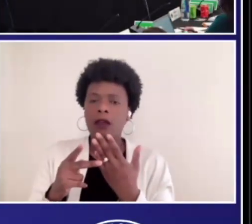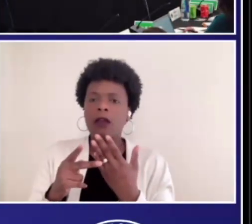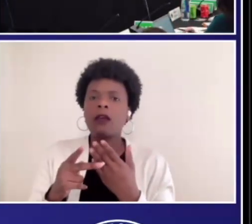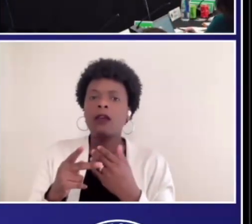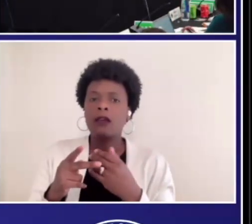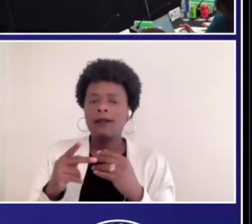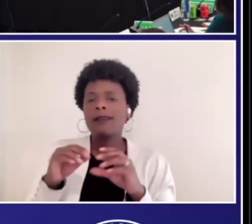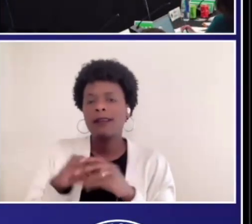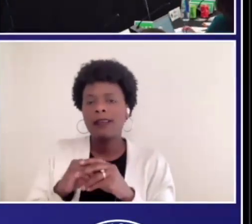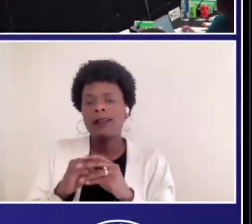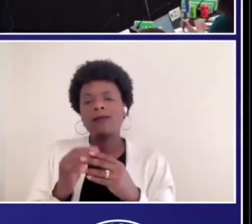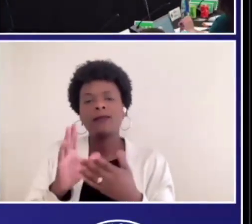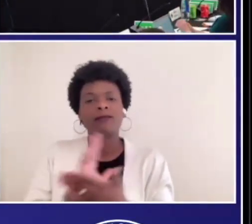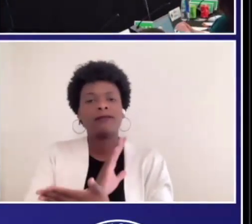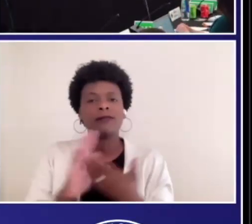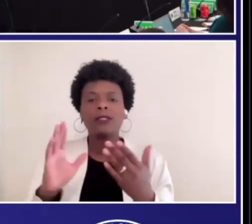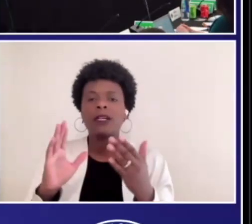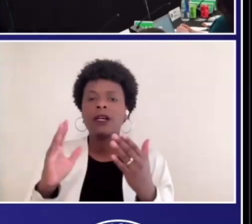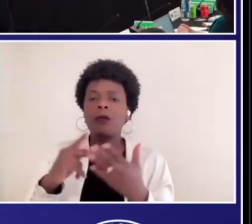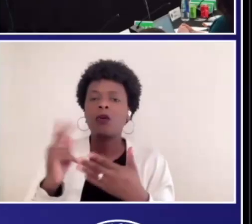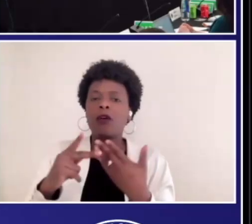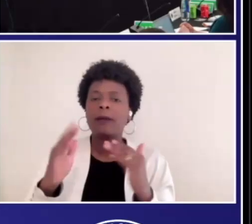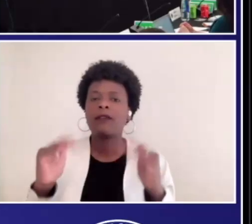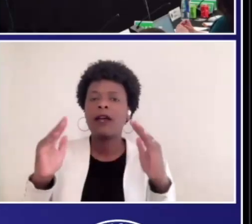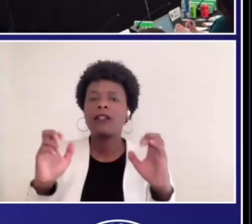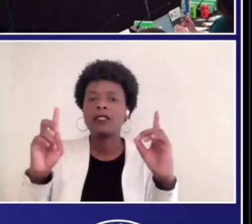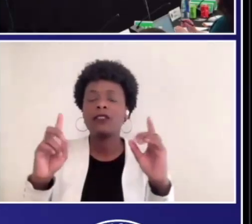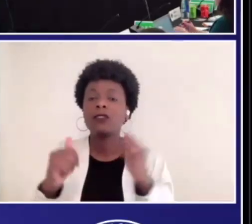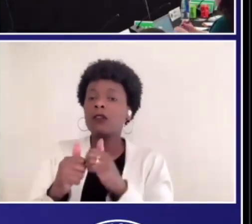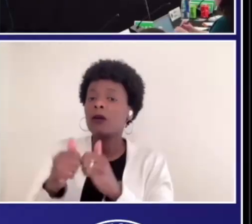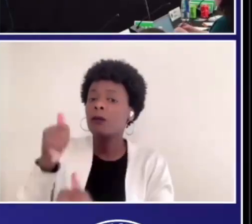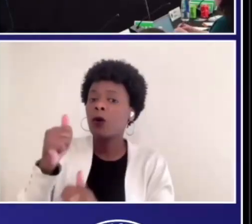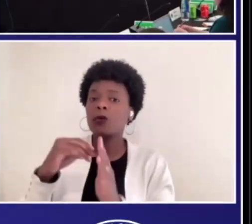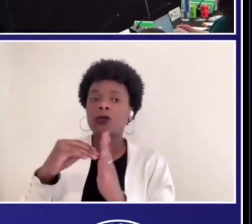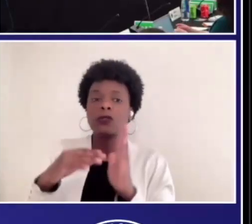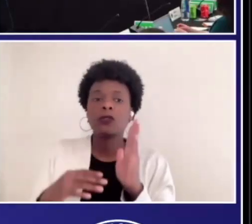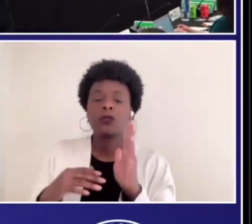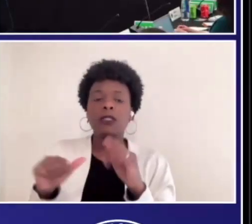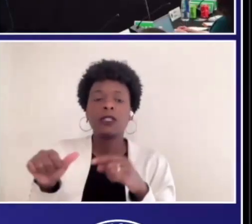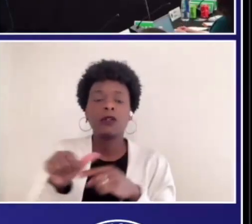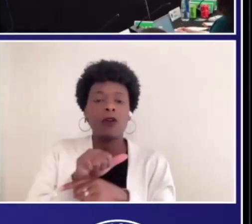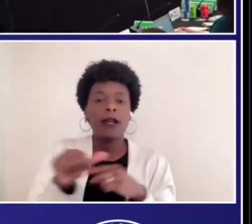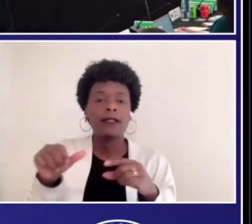education and professional practice. And most students who are practicing in states have a PhD.